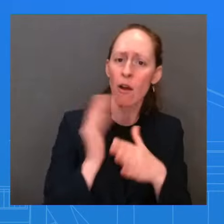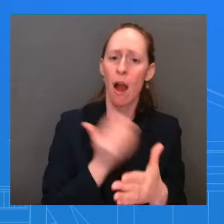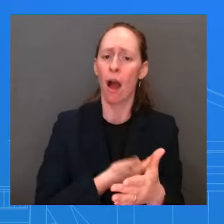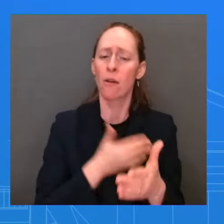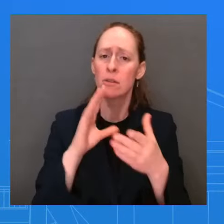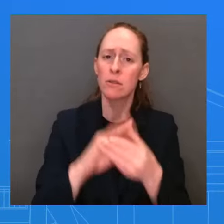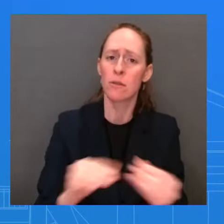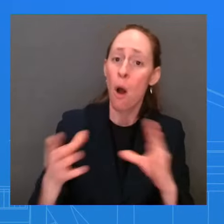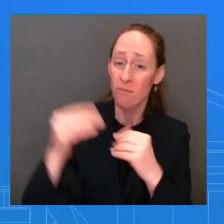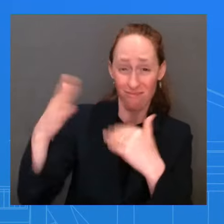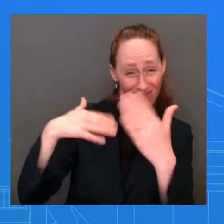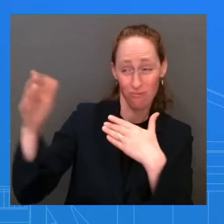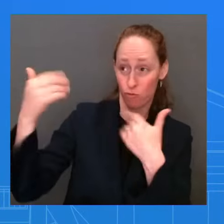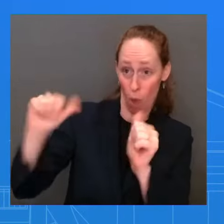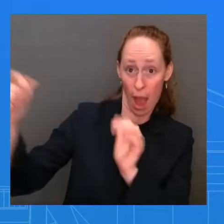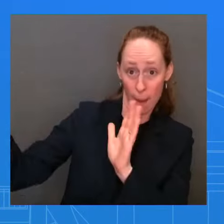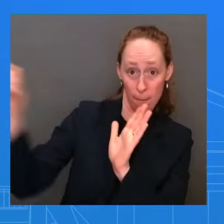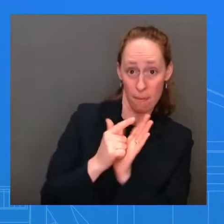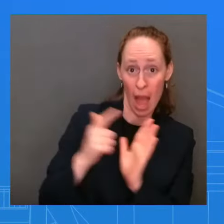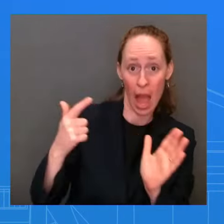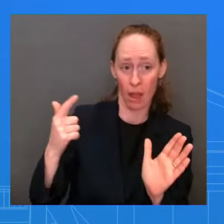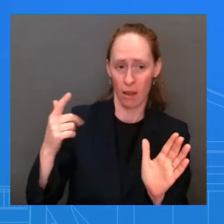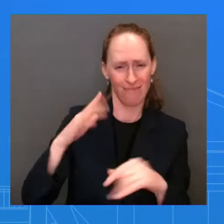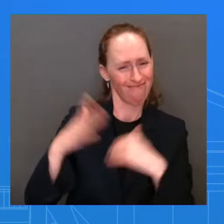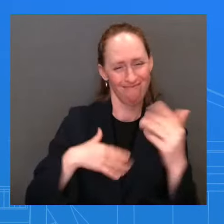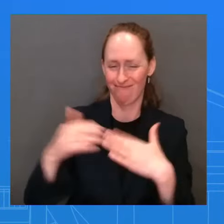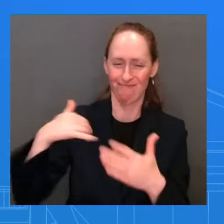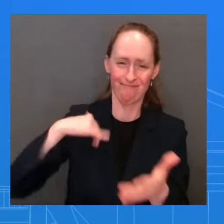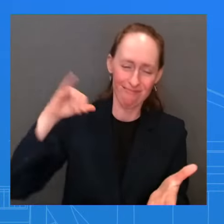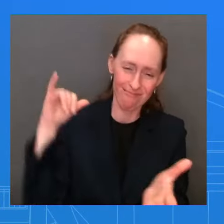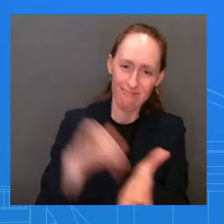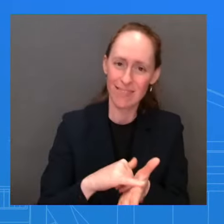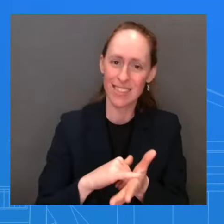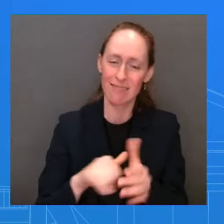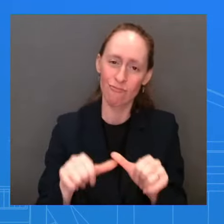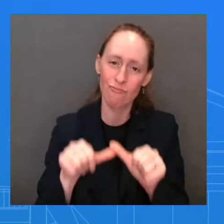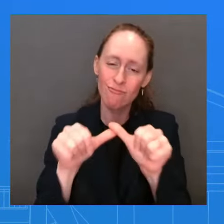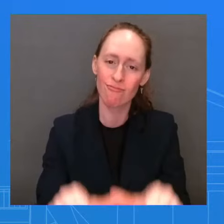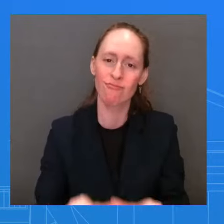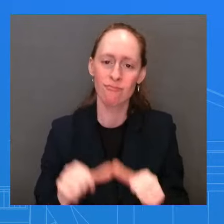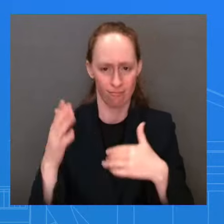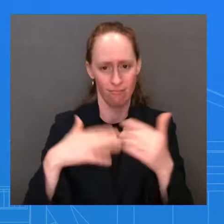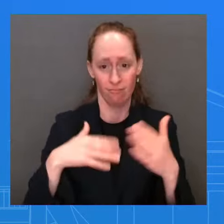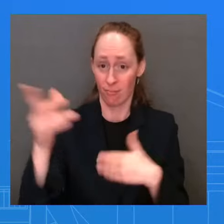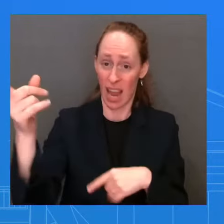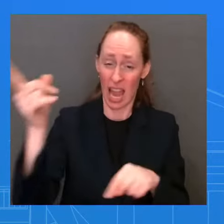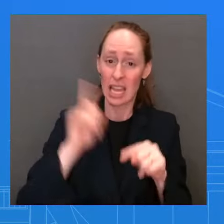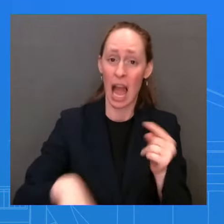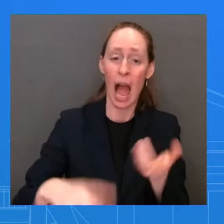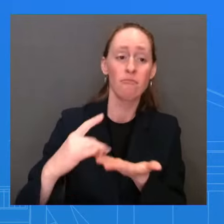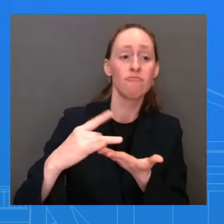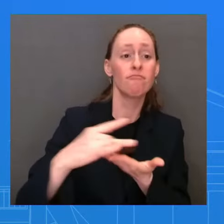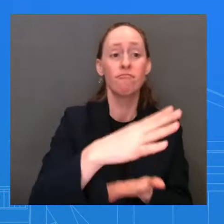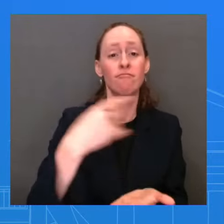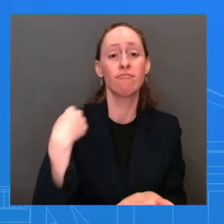And we won't be erased. We will continue to be visible, powerful, engaged, contributive,